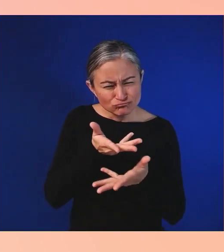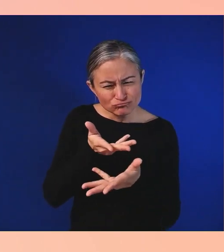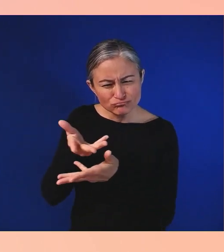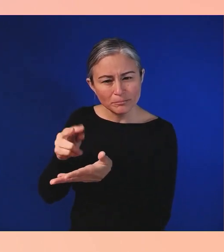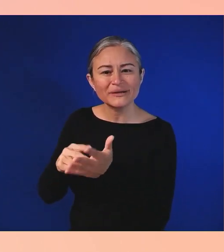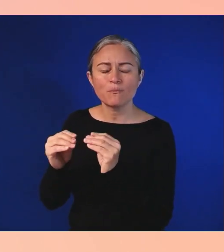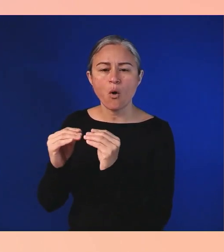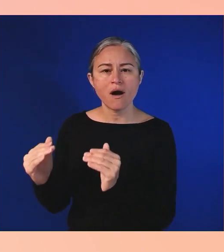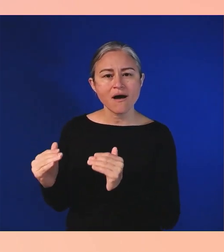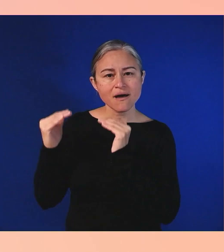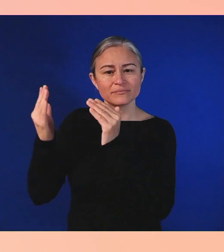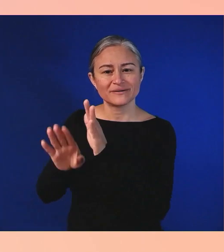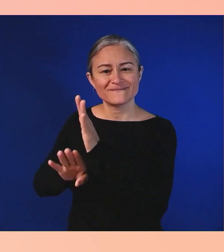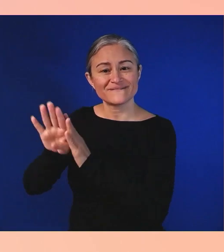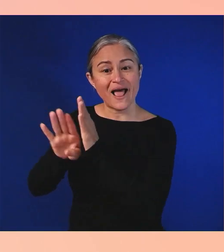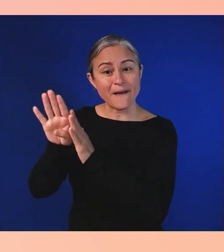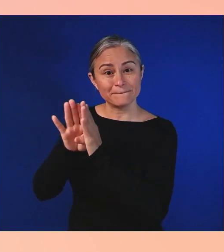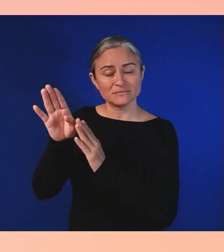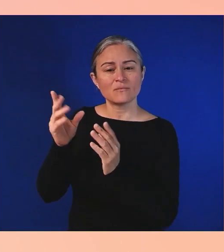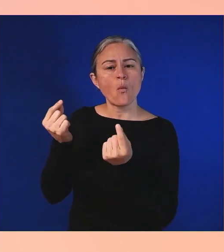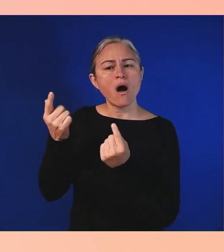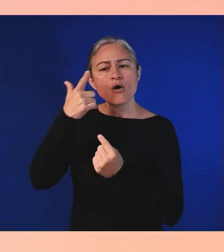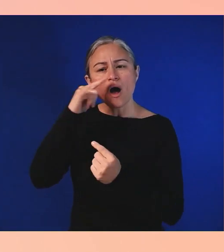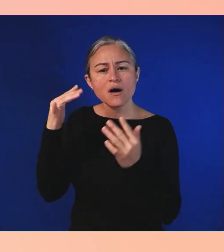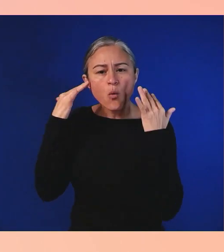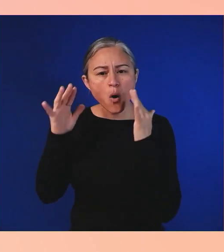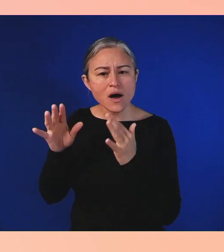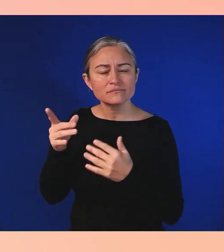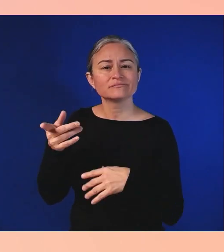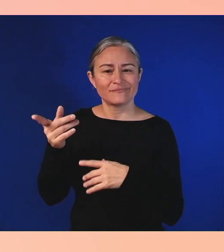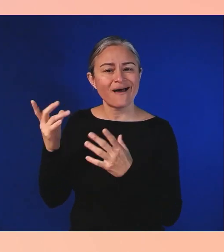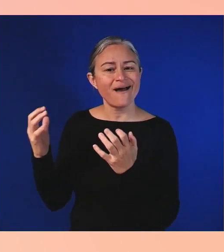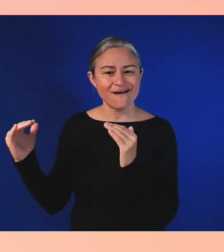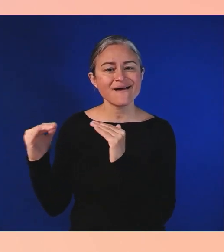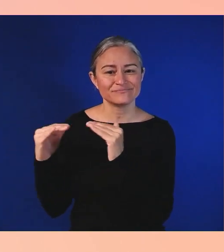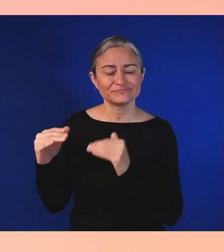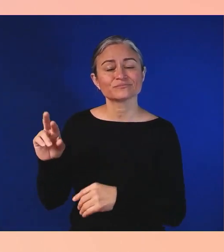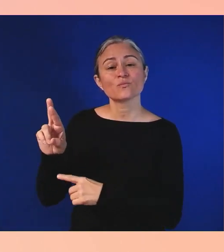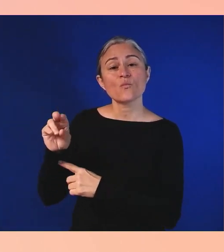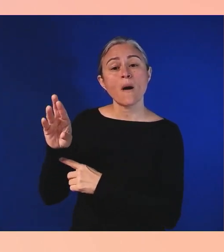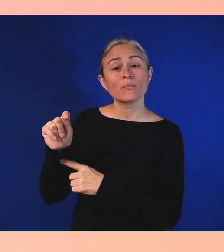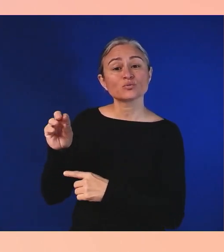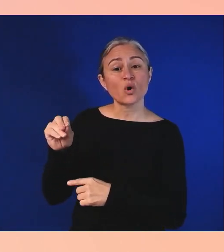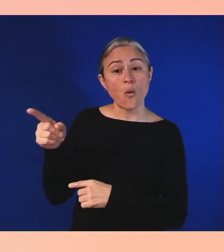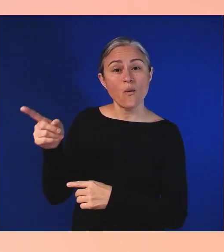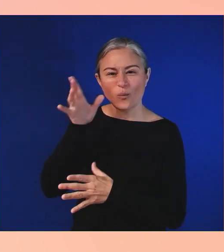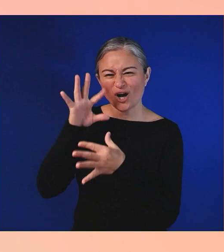on track and focused while he works. Why don't you take it from here, Roberto? Thank you,